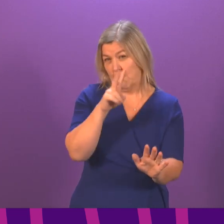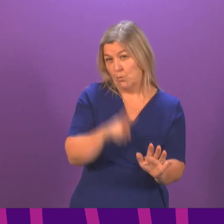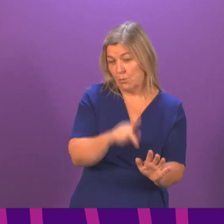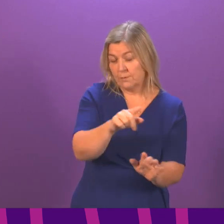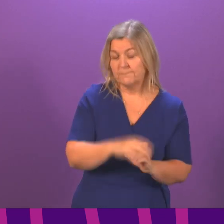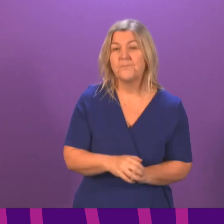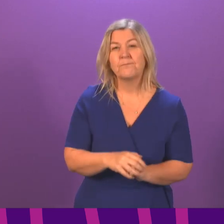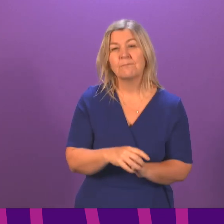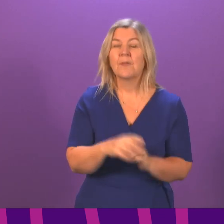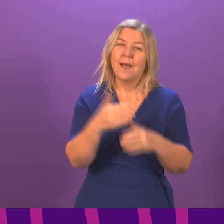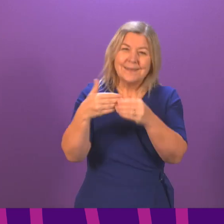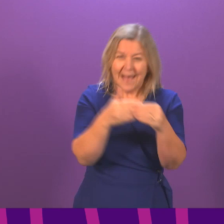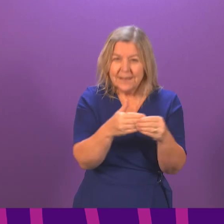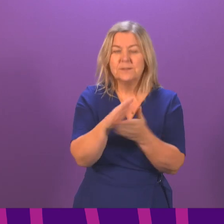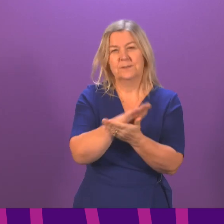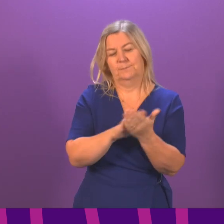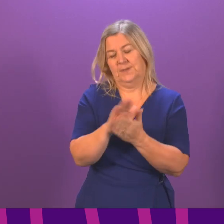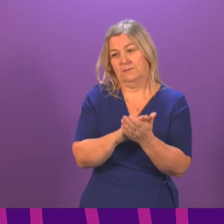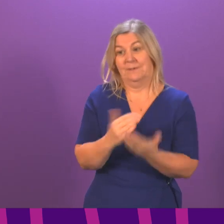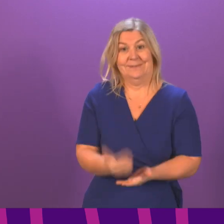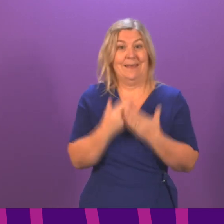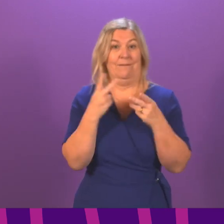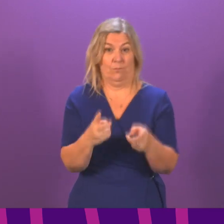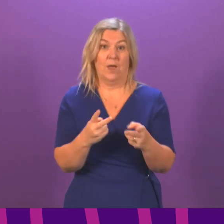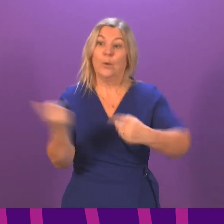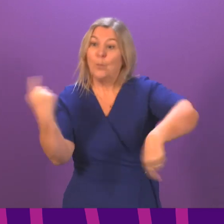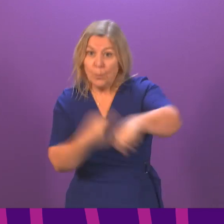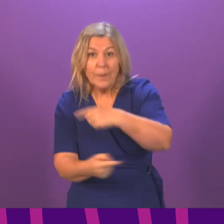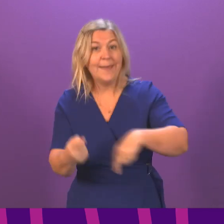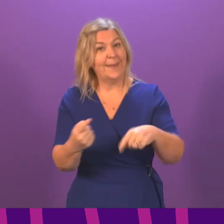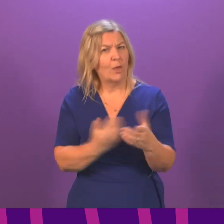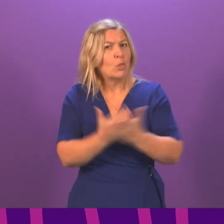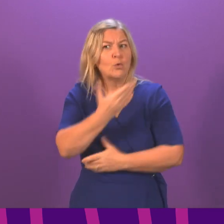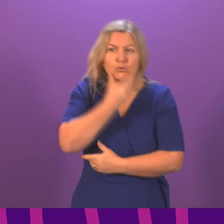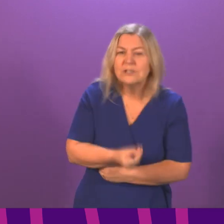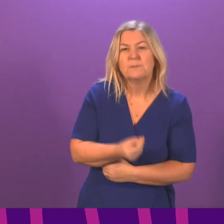that the safest way for any of us to spend Christmas is with our own household in our